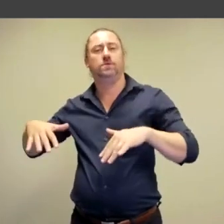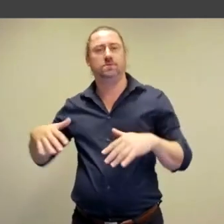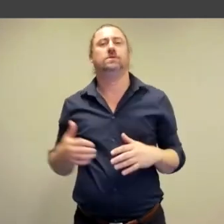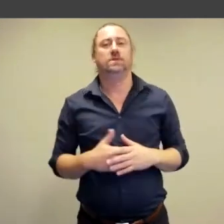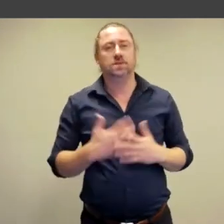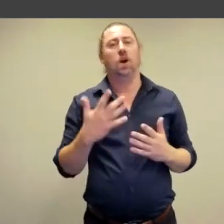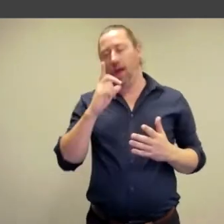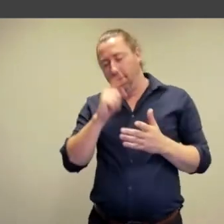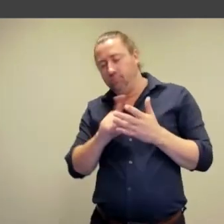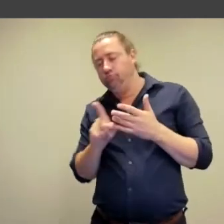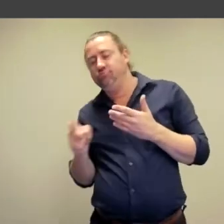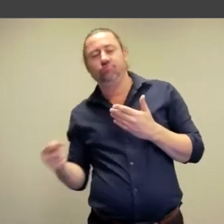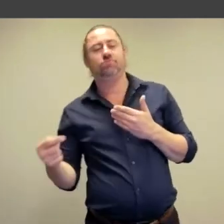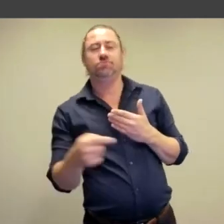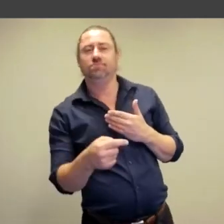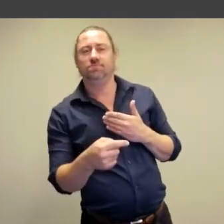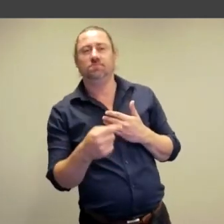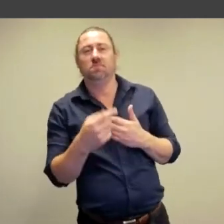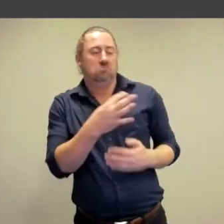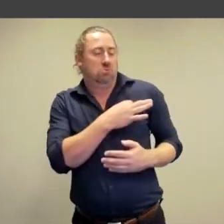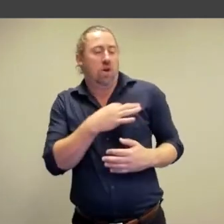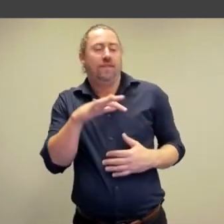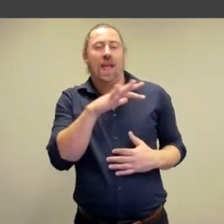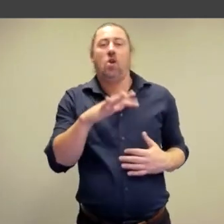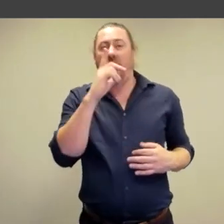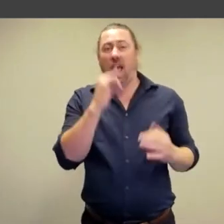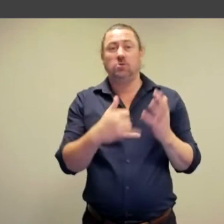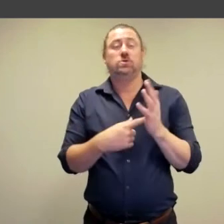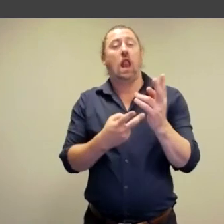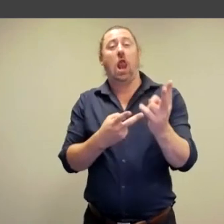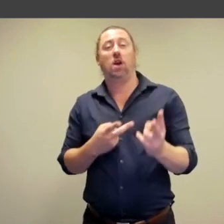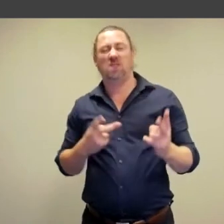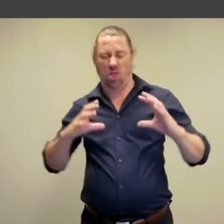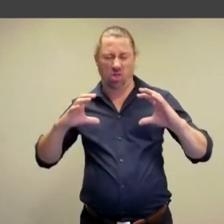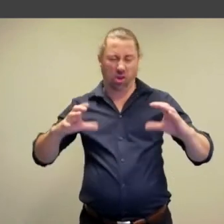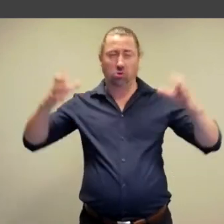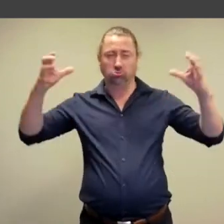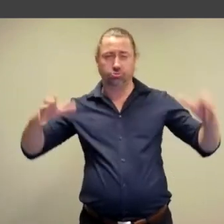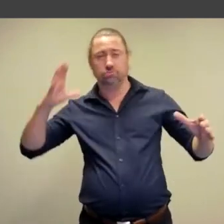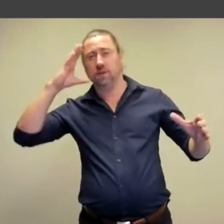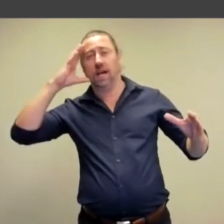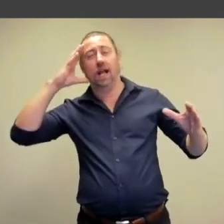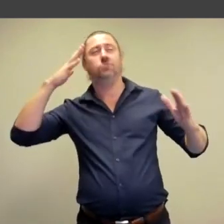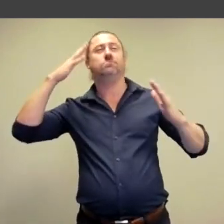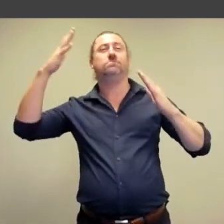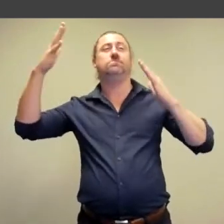areas for audiences to lie down,